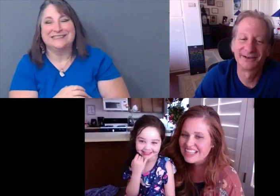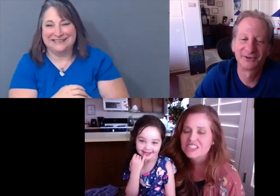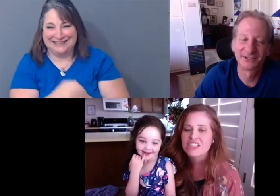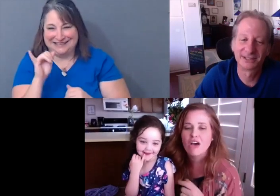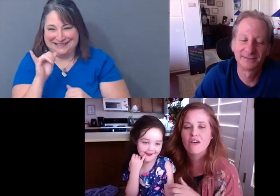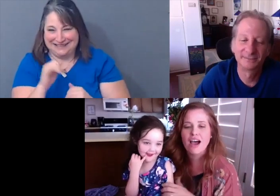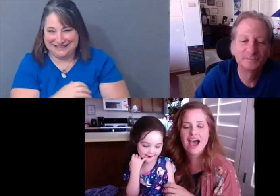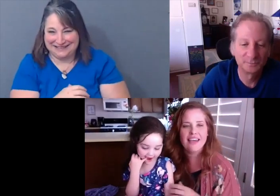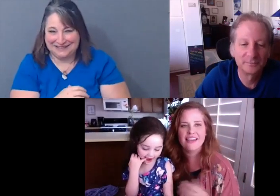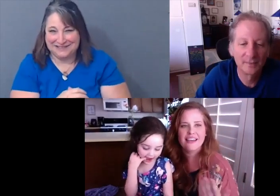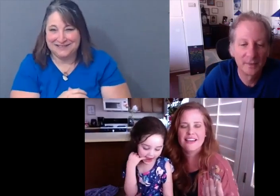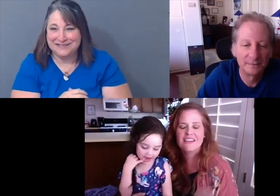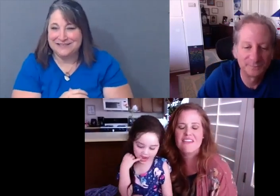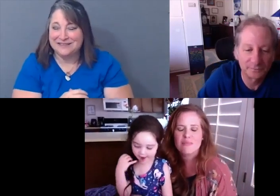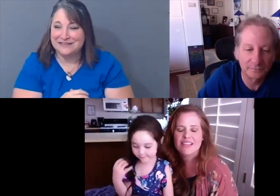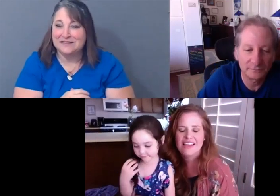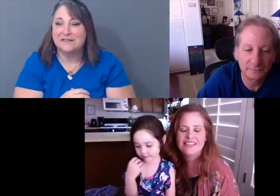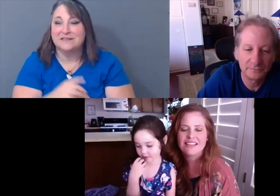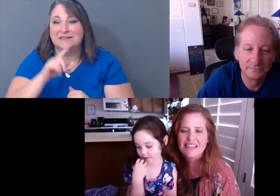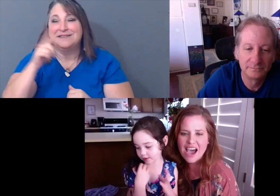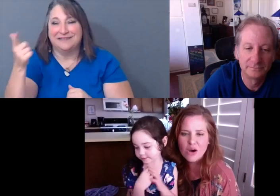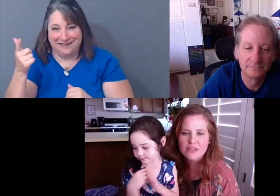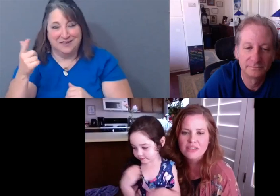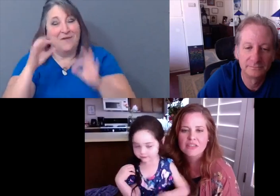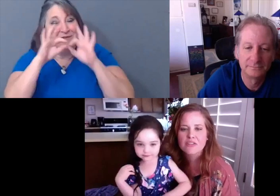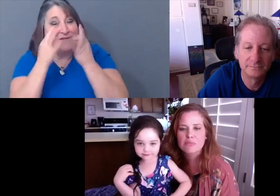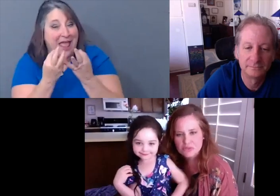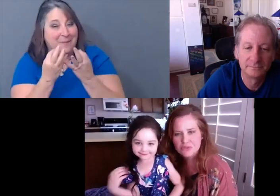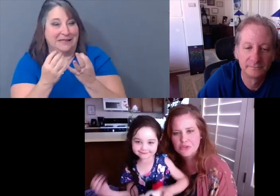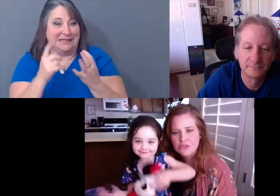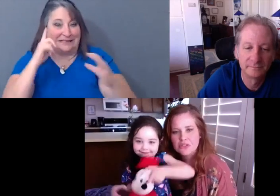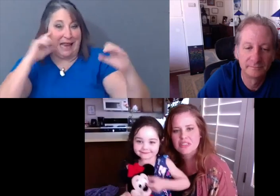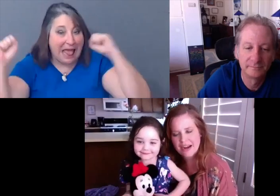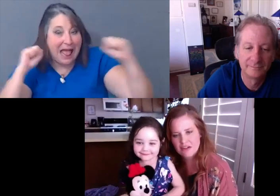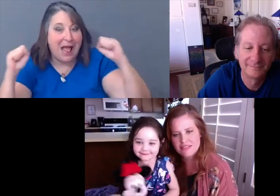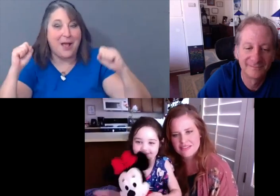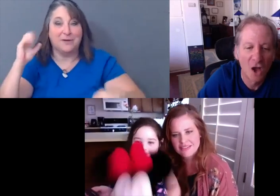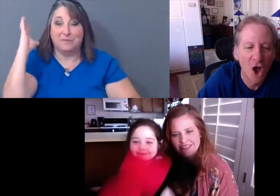Oh, how gorgeous. Oh, family is loud, beautiful chaos.